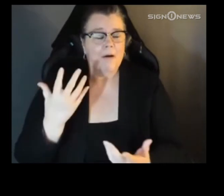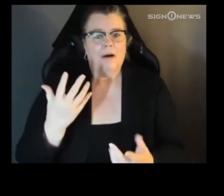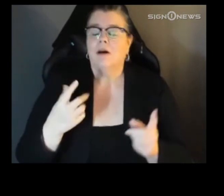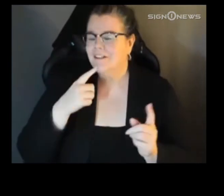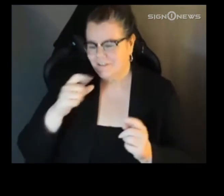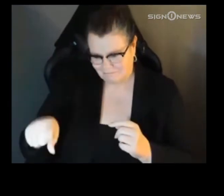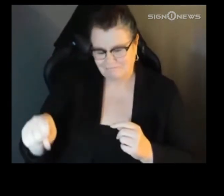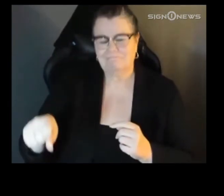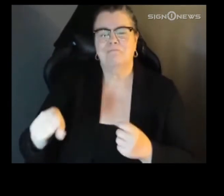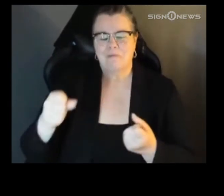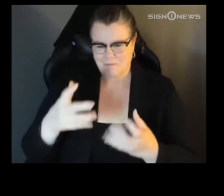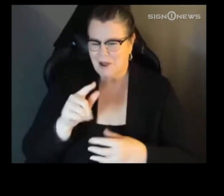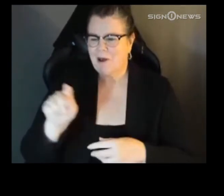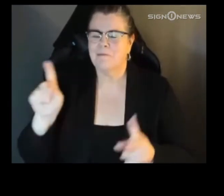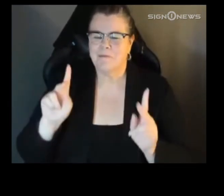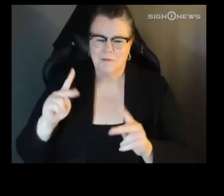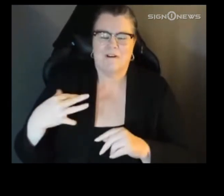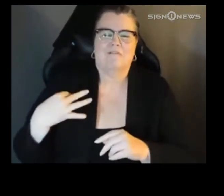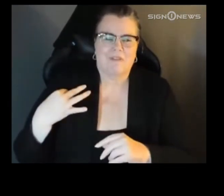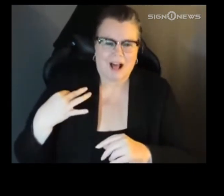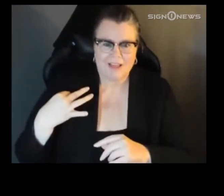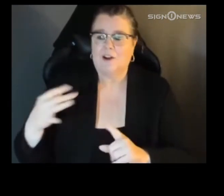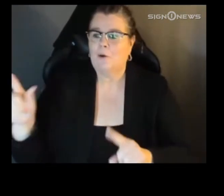getting involved in helping people get registered to vote and sharing